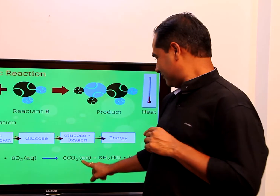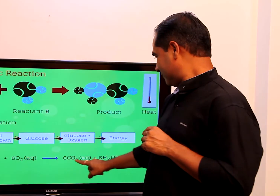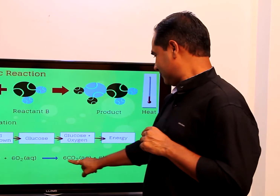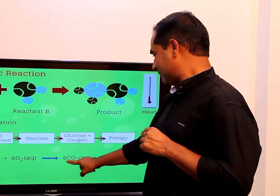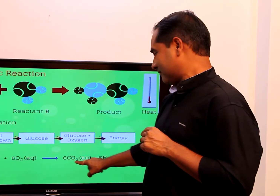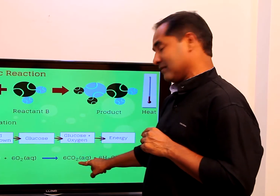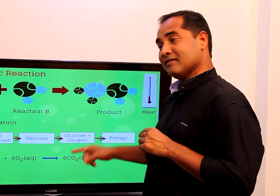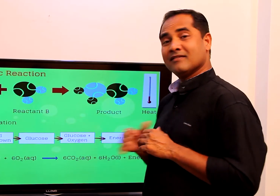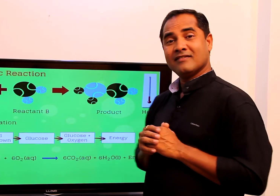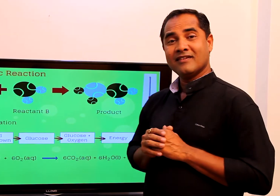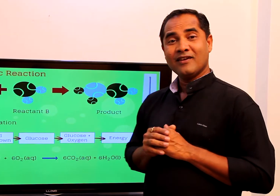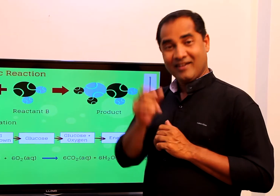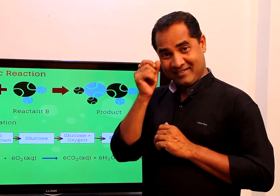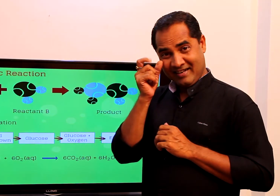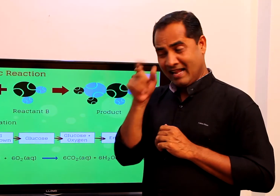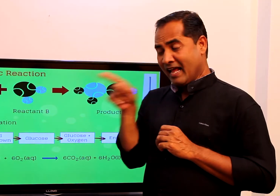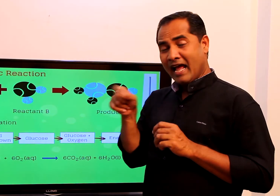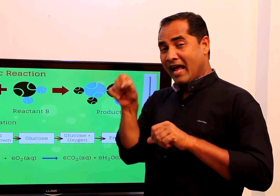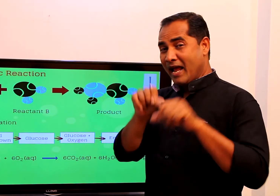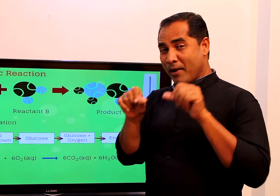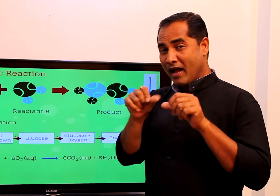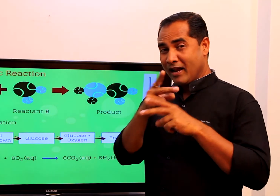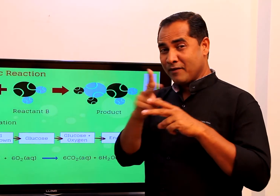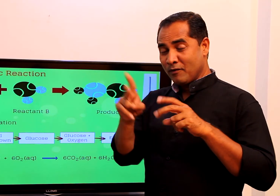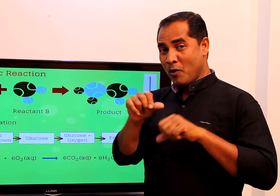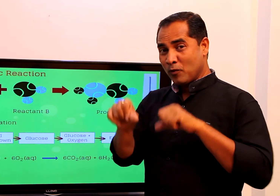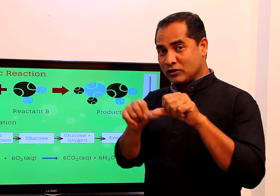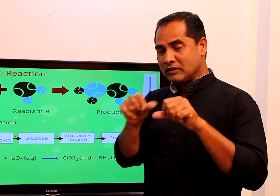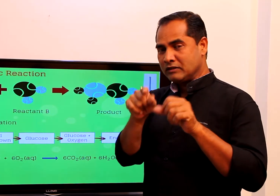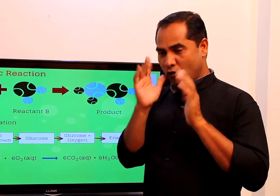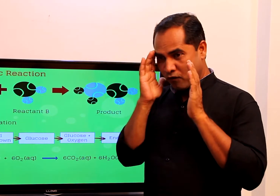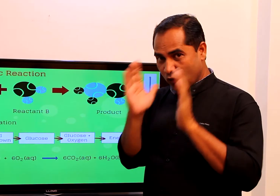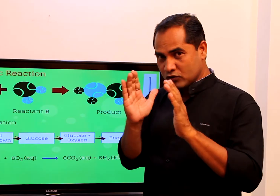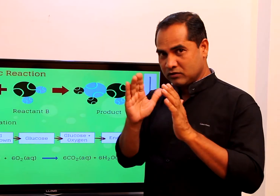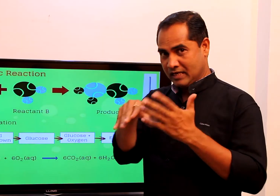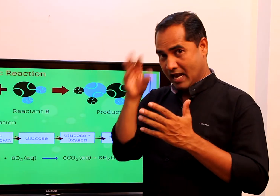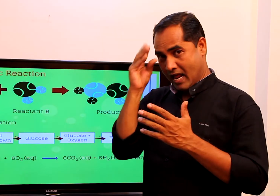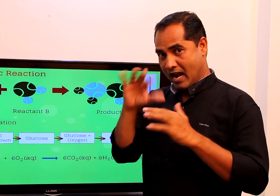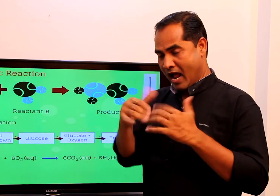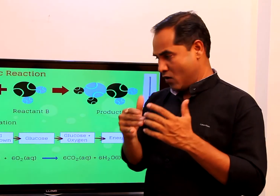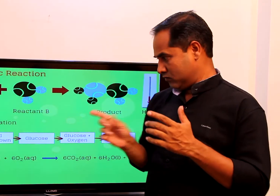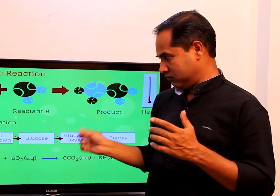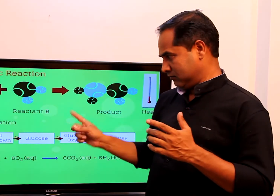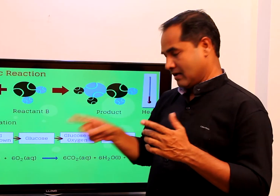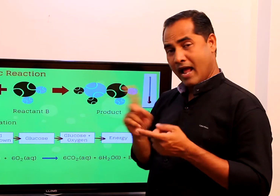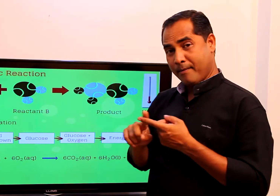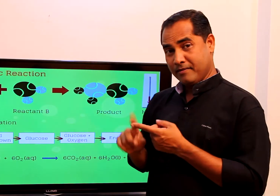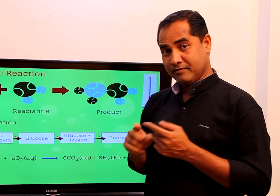carbon dioxide come out. We all should try to learn about these chemical processes